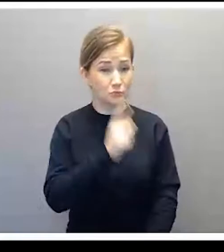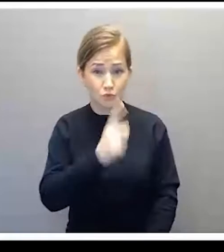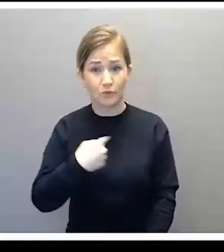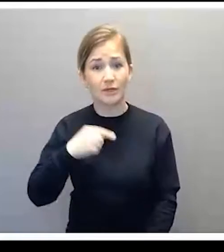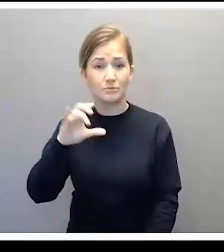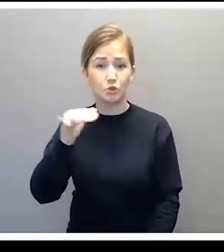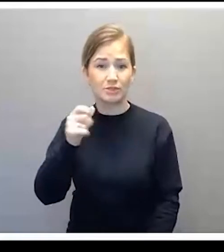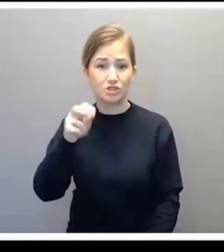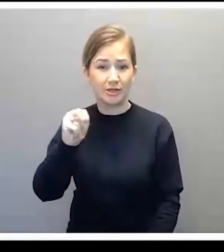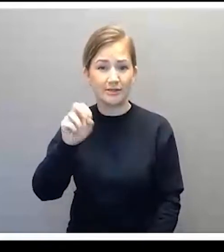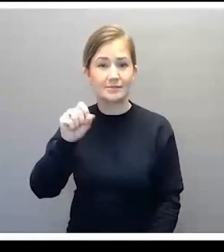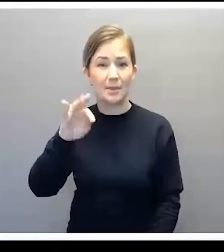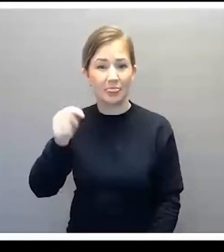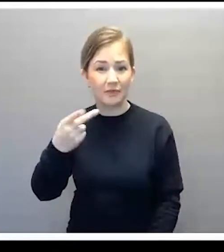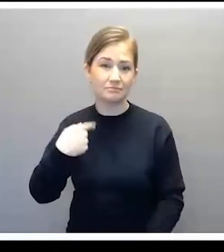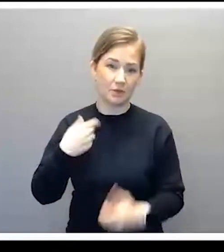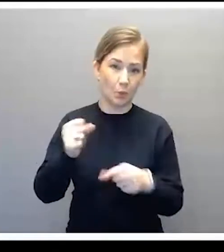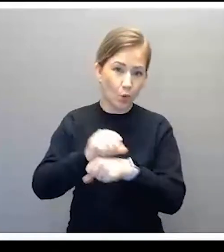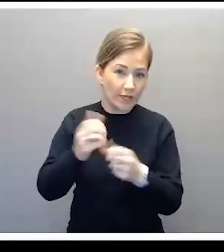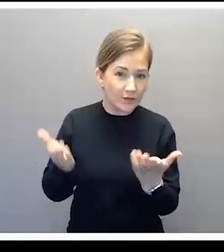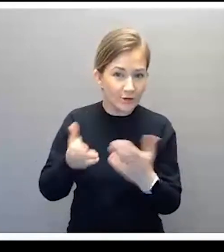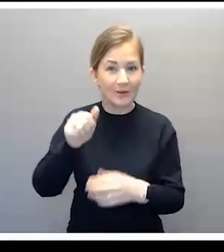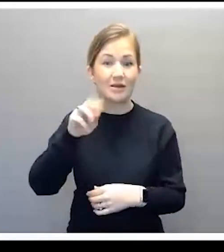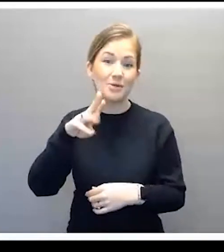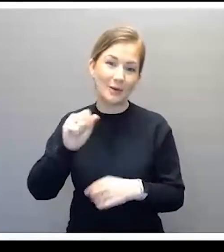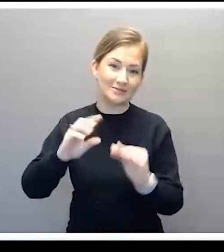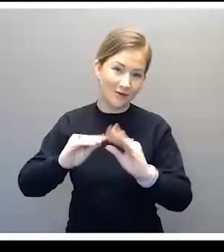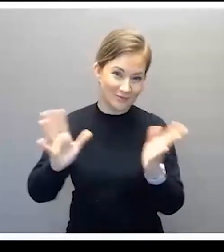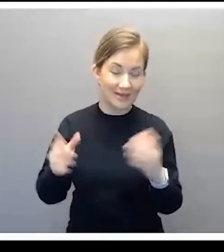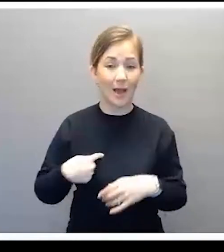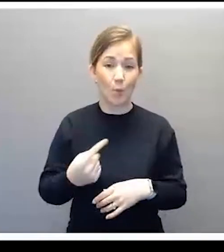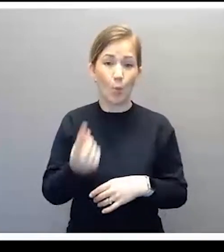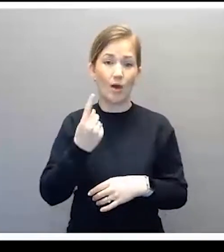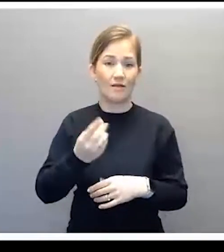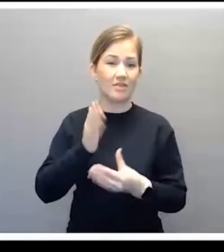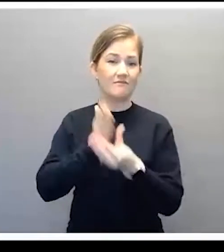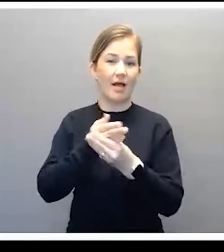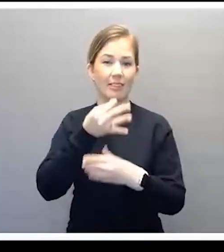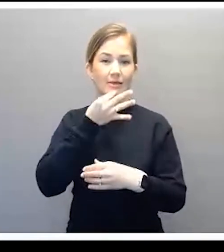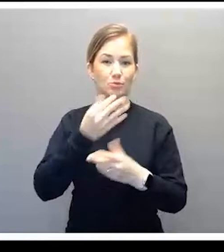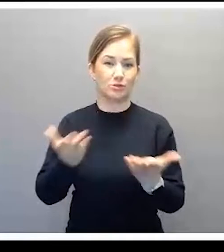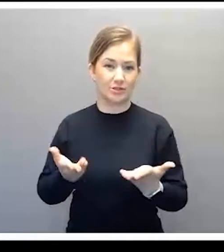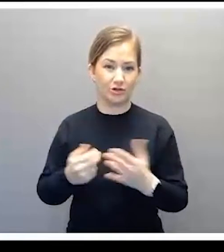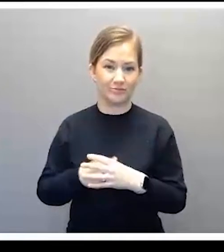Sure. Hi, I'm Christian Smith. I'm at AWS, obviously. I'm one of the file system experts here.